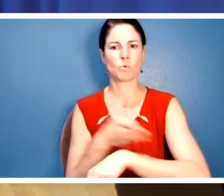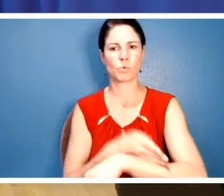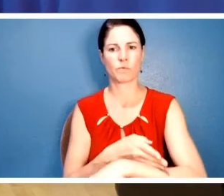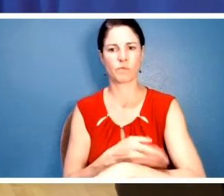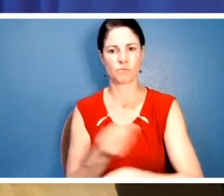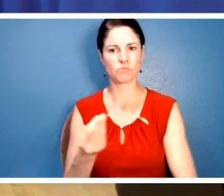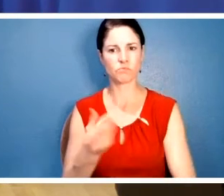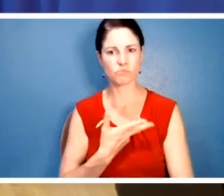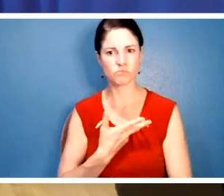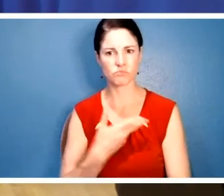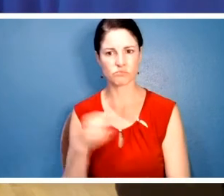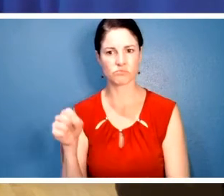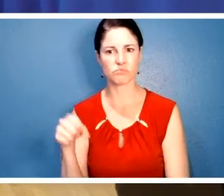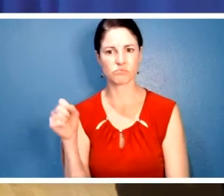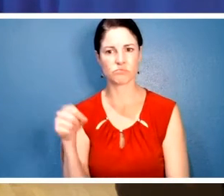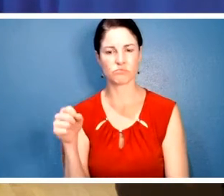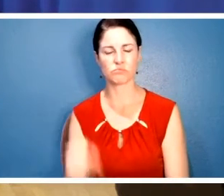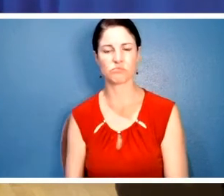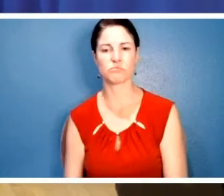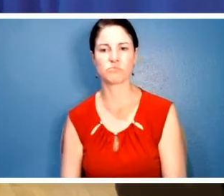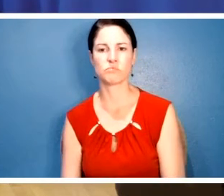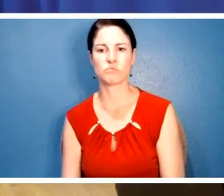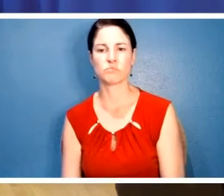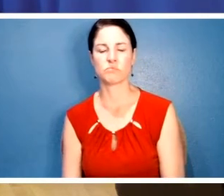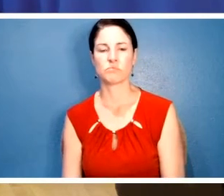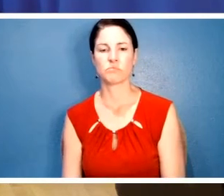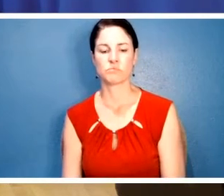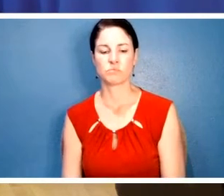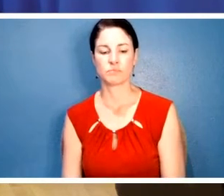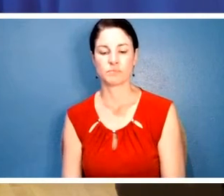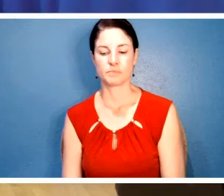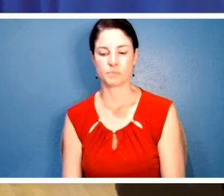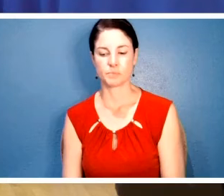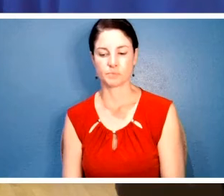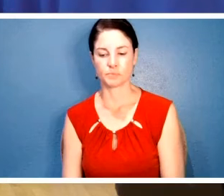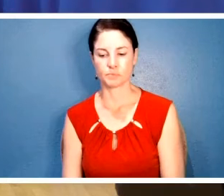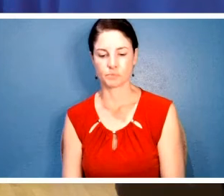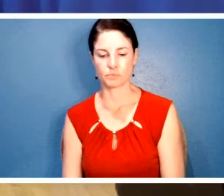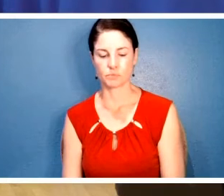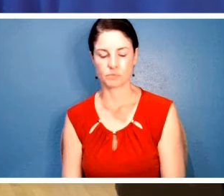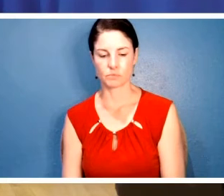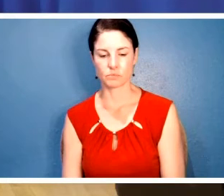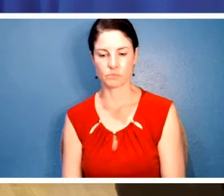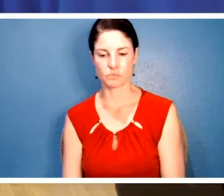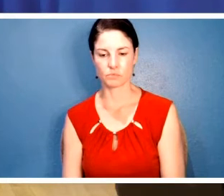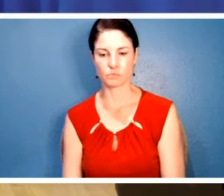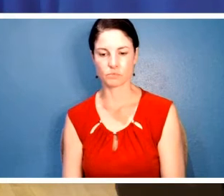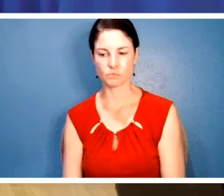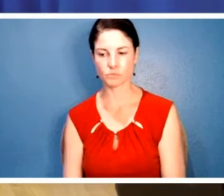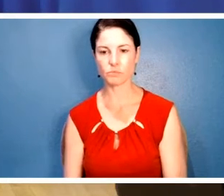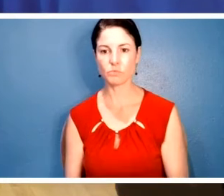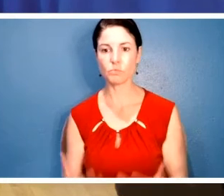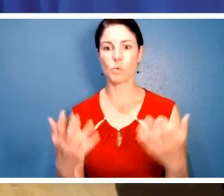that's that's the the reason for redistricting and that's the reason for allowing the public to participate in redistricting.